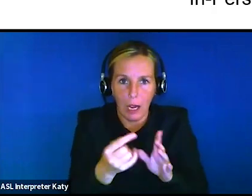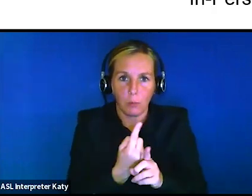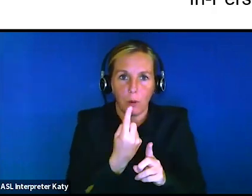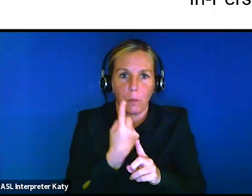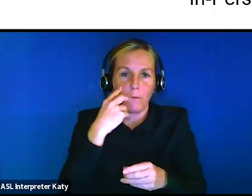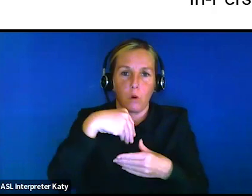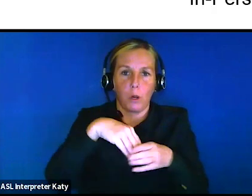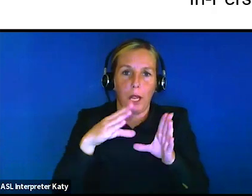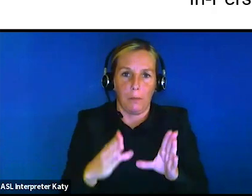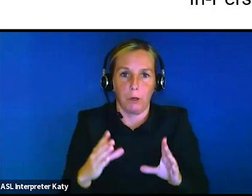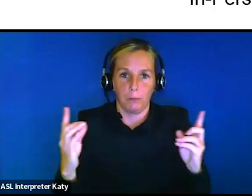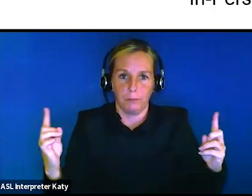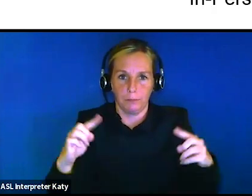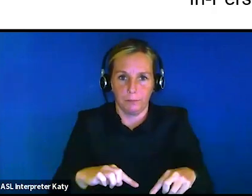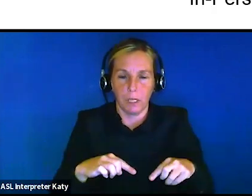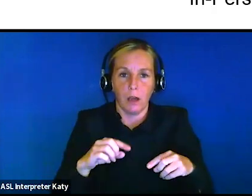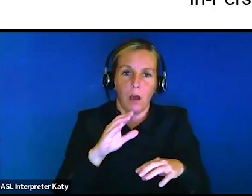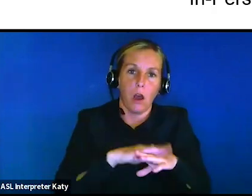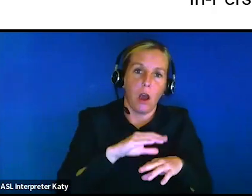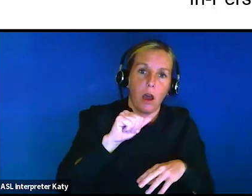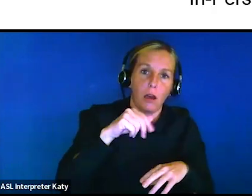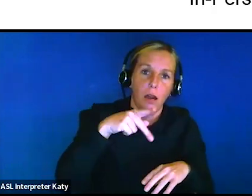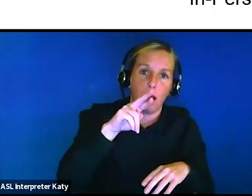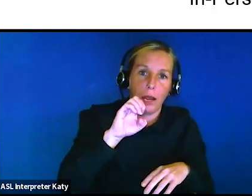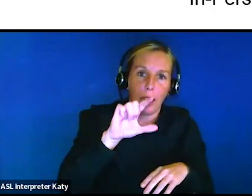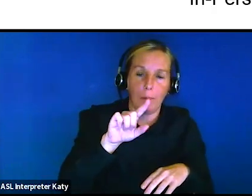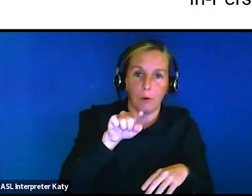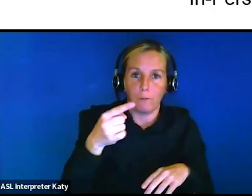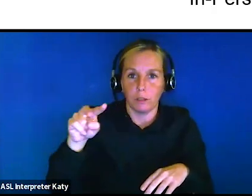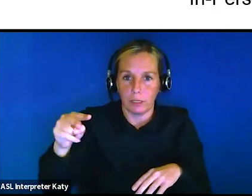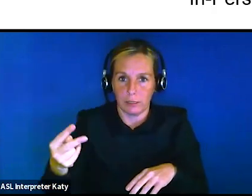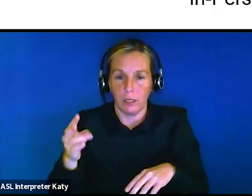convening on April 1st and 2nd, which is it will be in Tucson, Arizona.